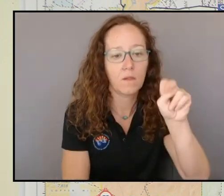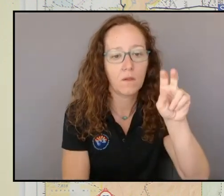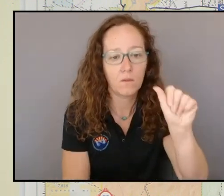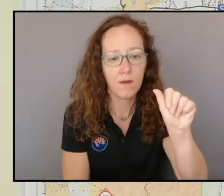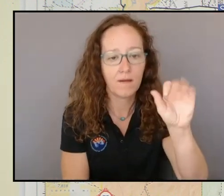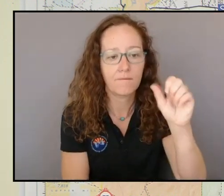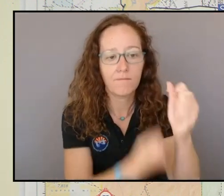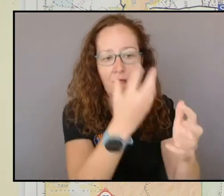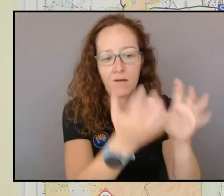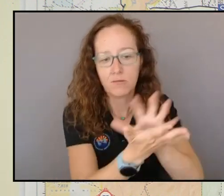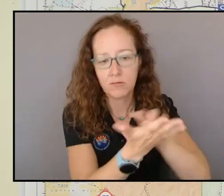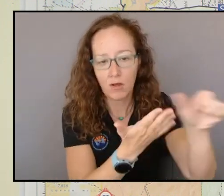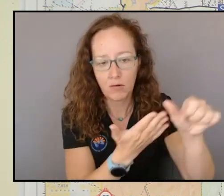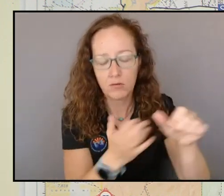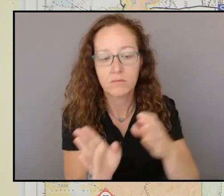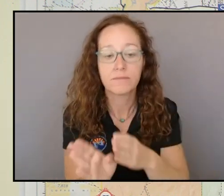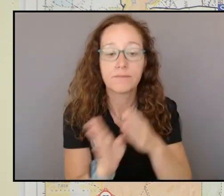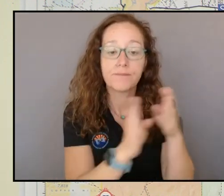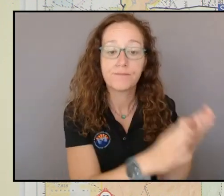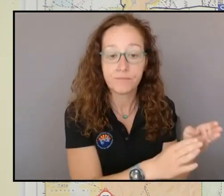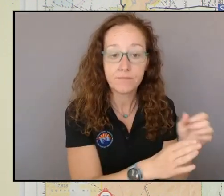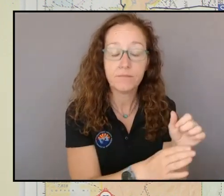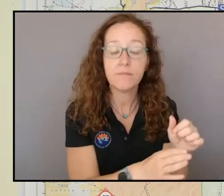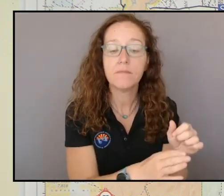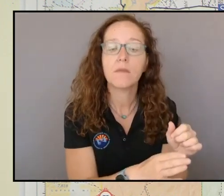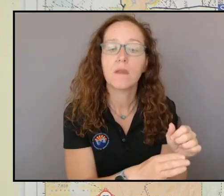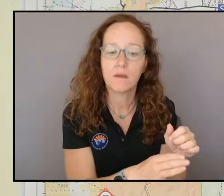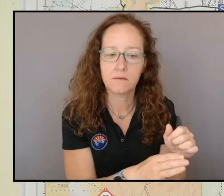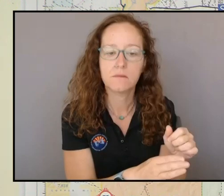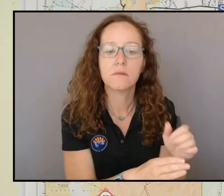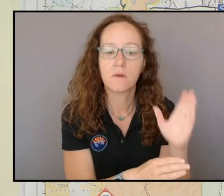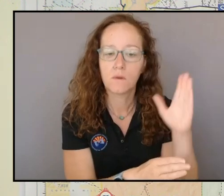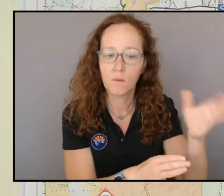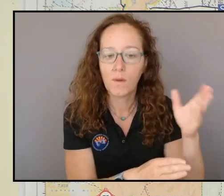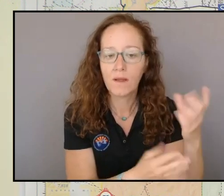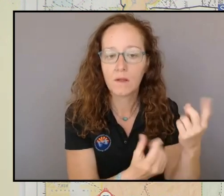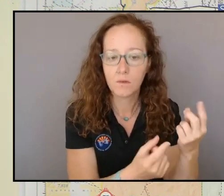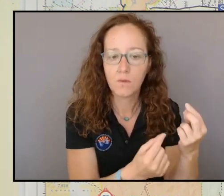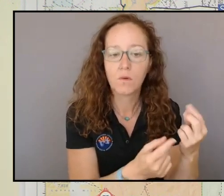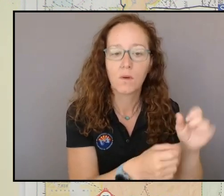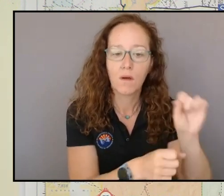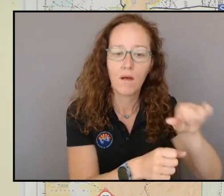Tying the rest of the dozer line that we put in previously back in the Luna Fire scar to create a couple